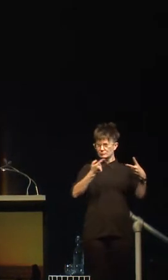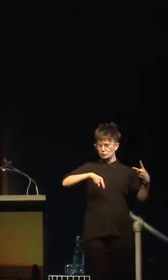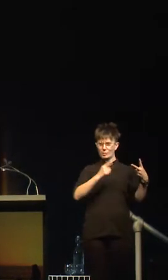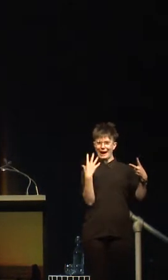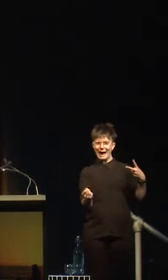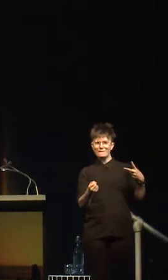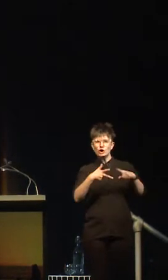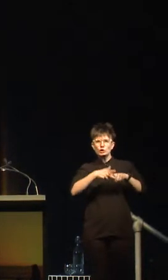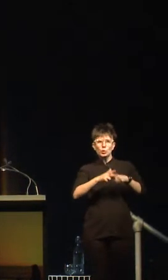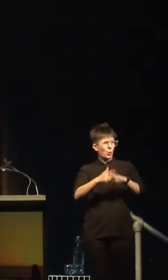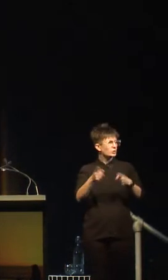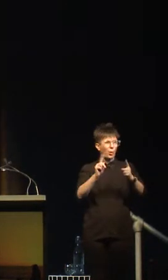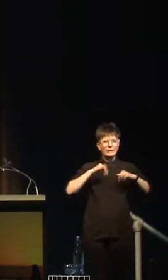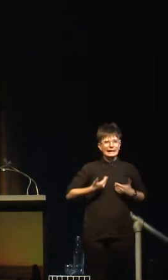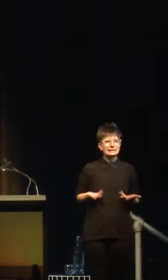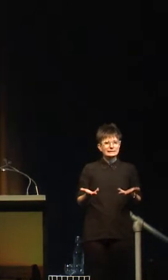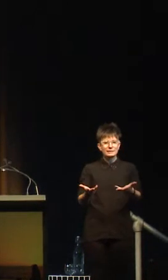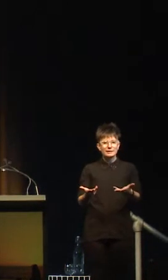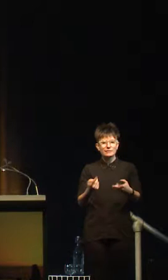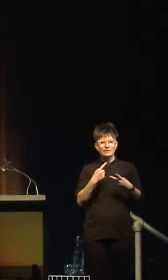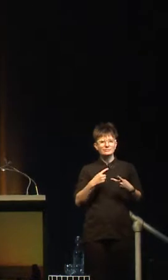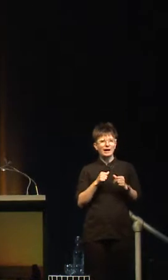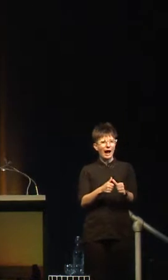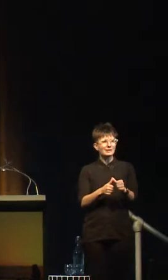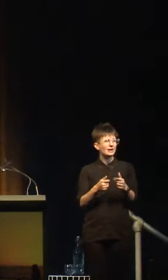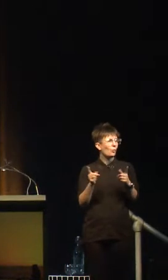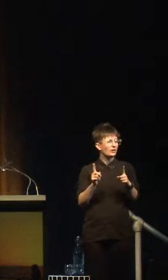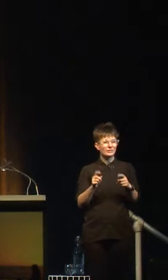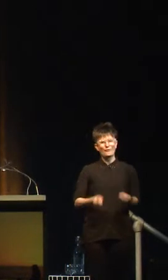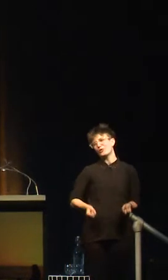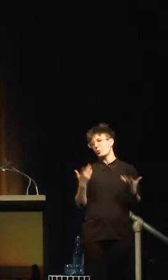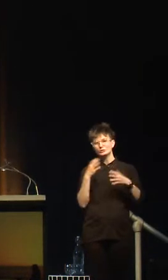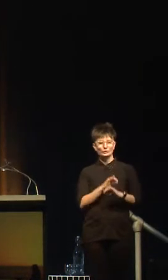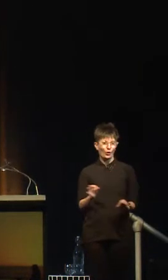to get there? And the answer to that is no of course not, no we don't. I know that there's